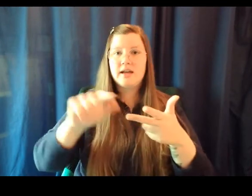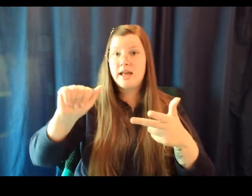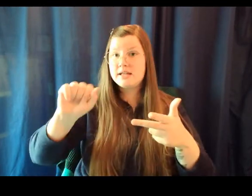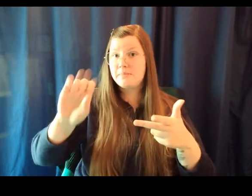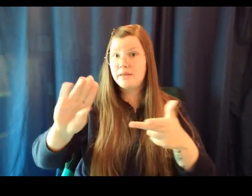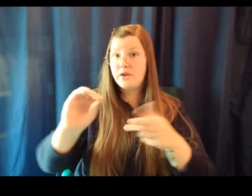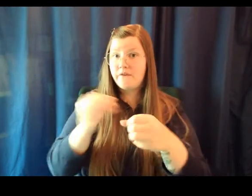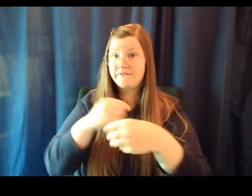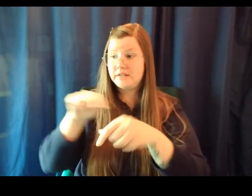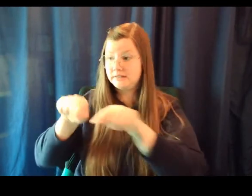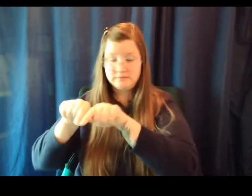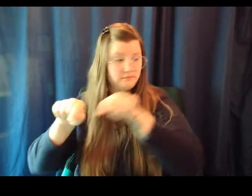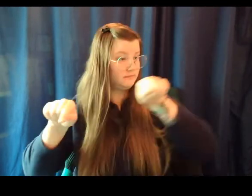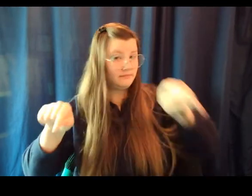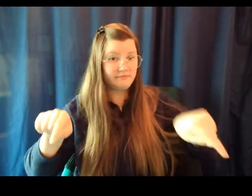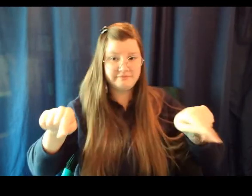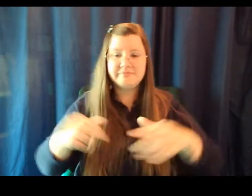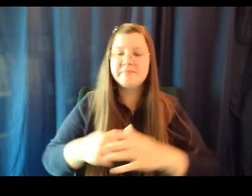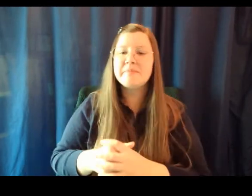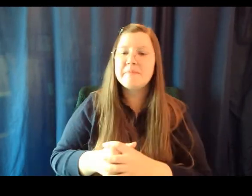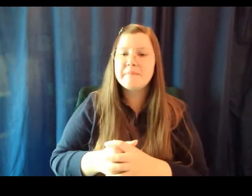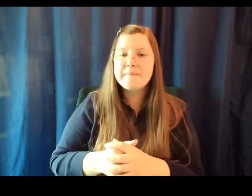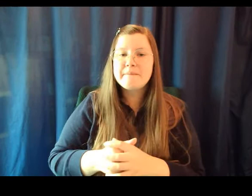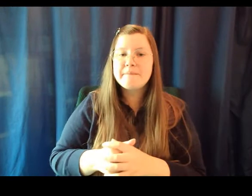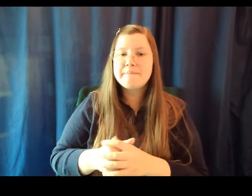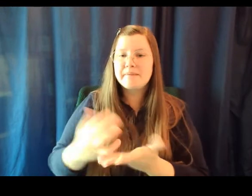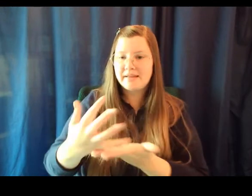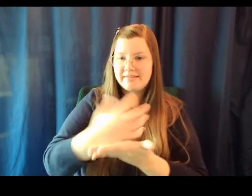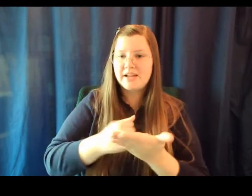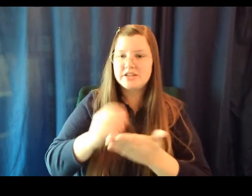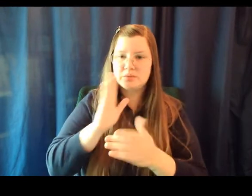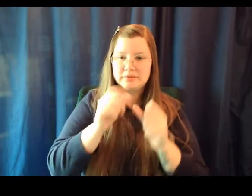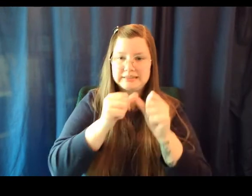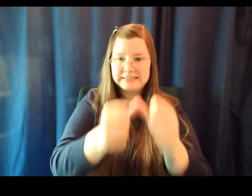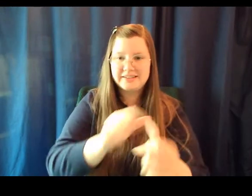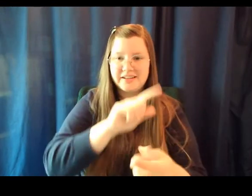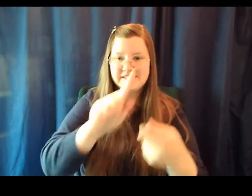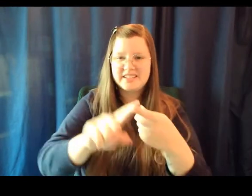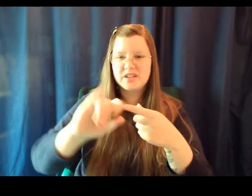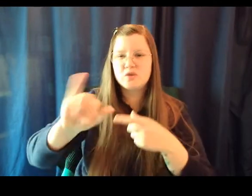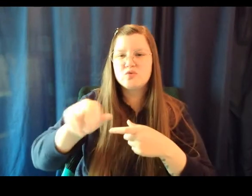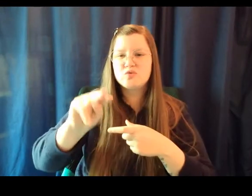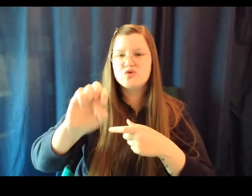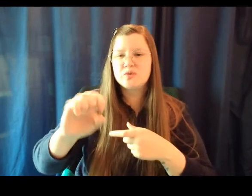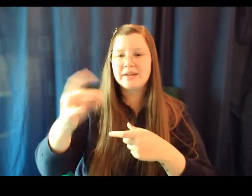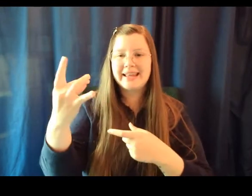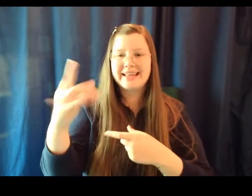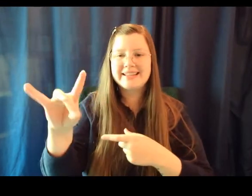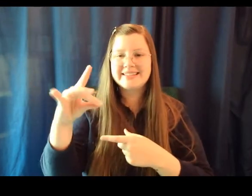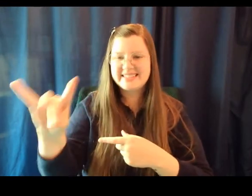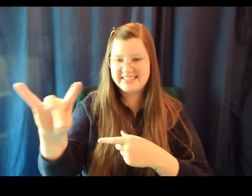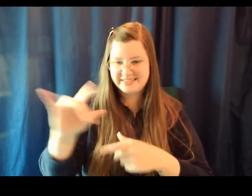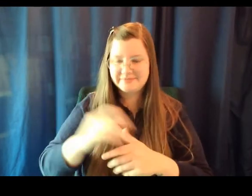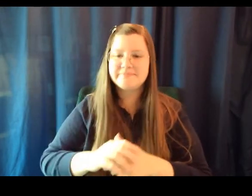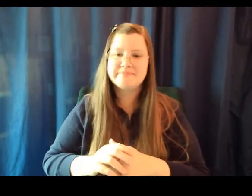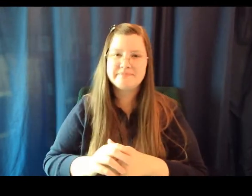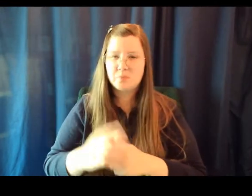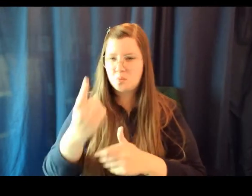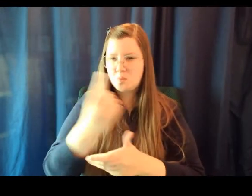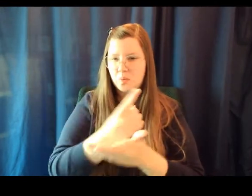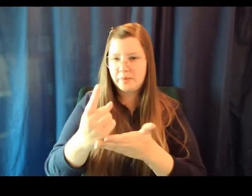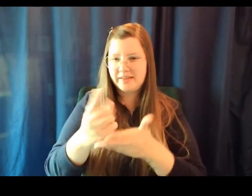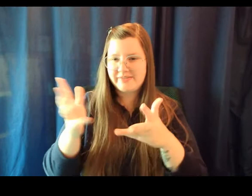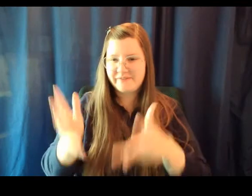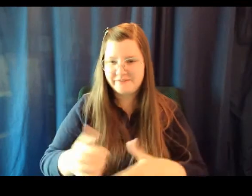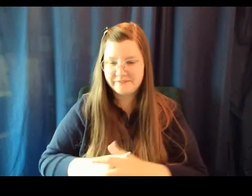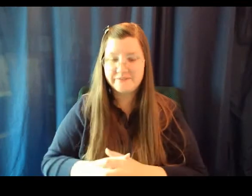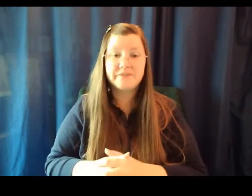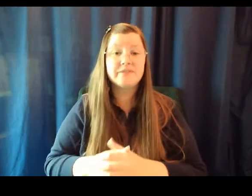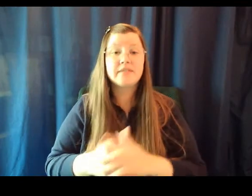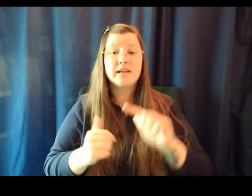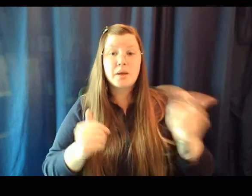Collection would take place between the 4th of June and the 18th of June.